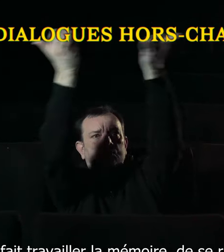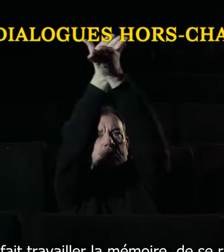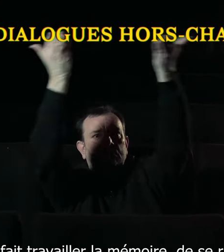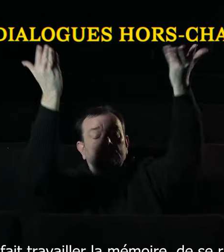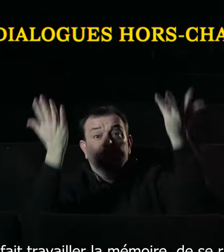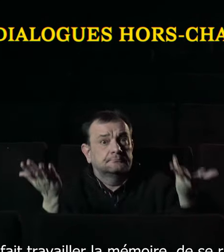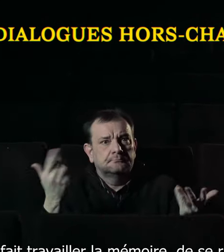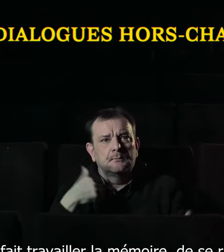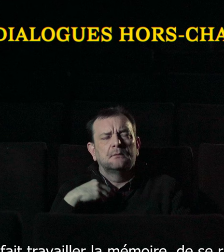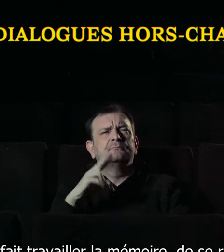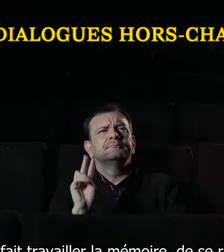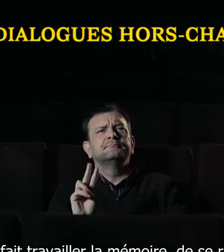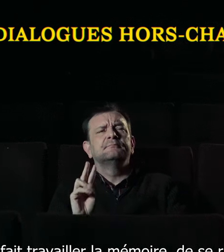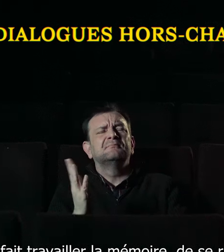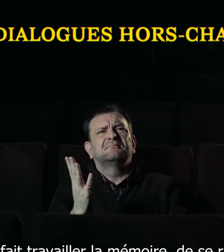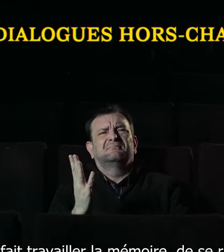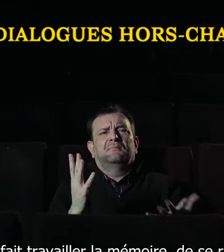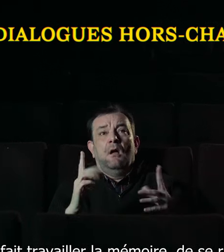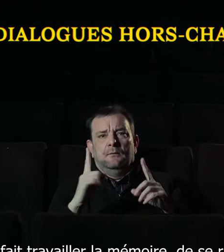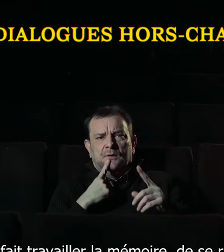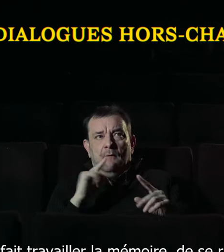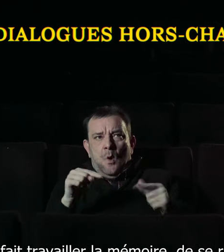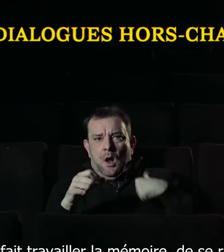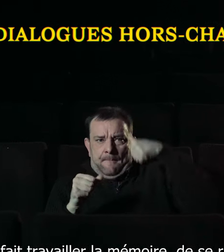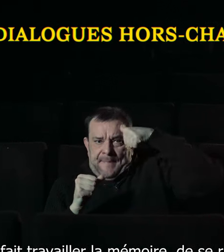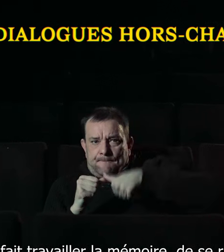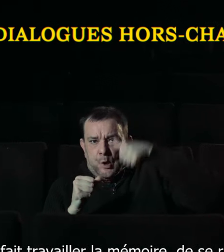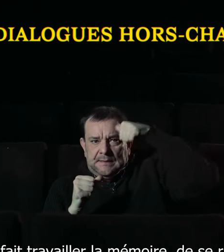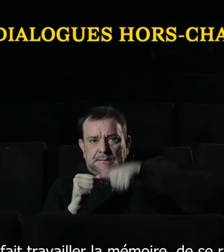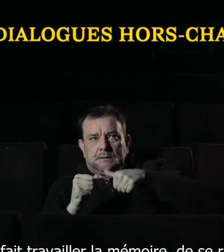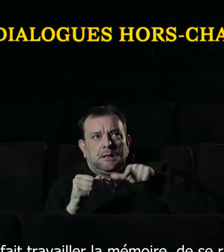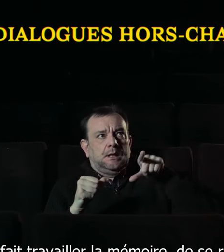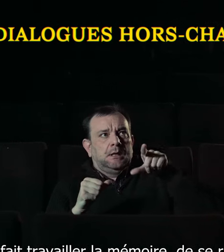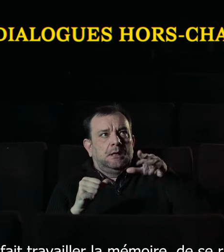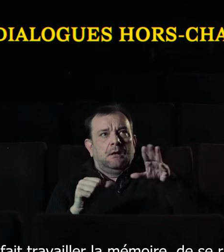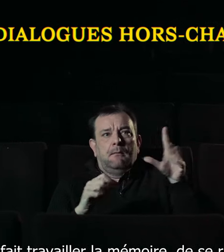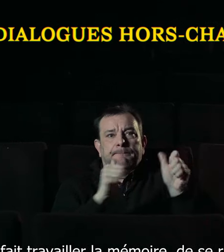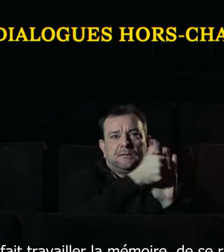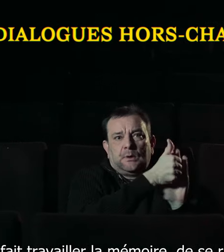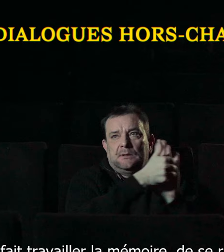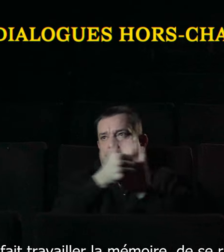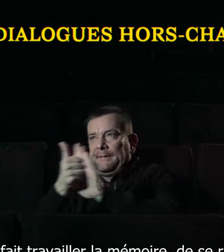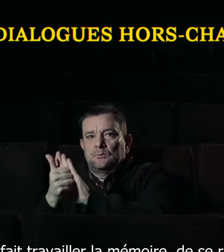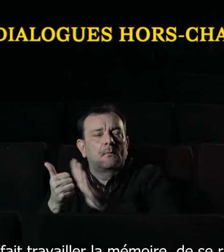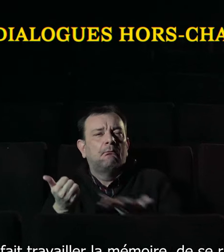It works the memory, to remember which character is in the scene.